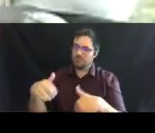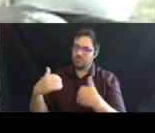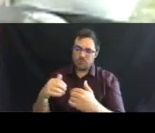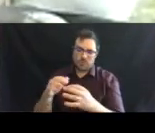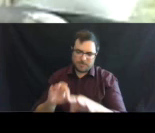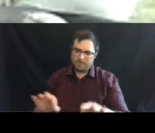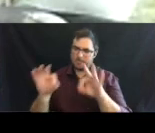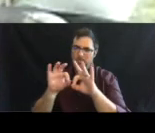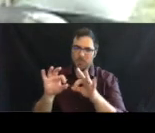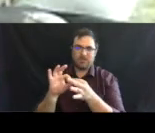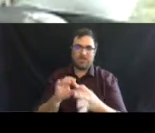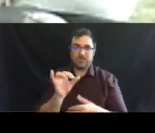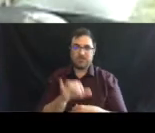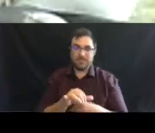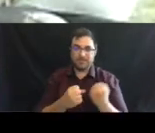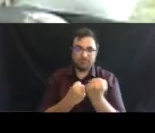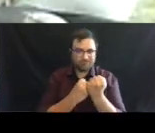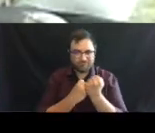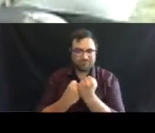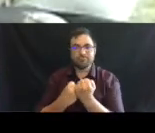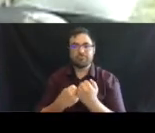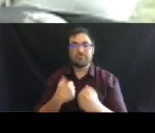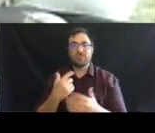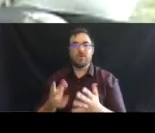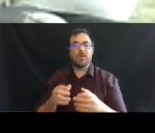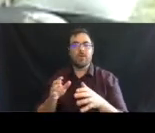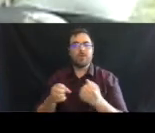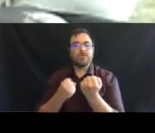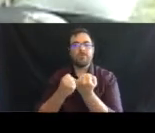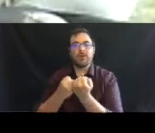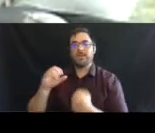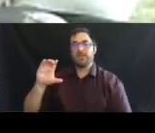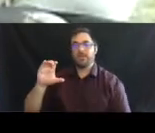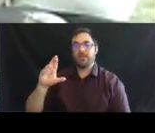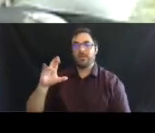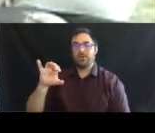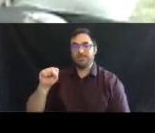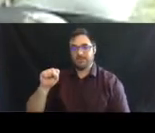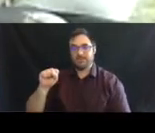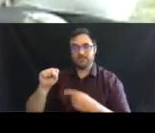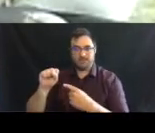We are supporting Chris to go through the Wisconsin infant mental health certificate